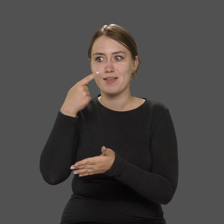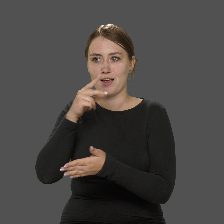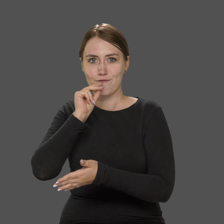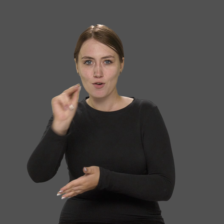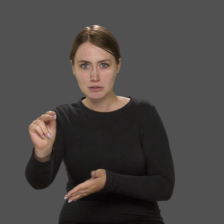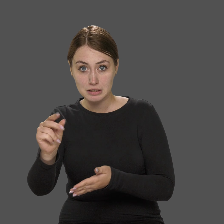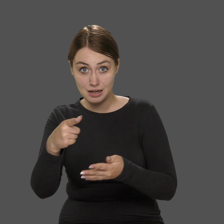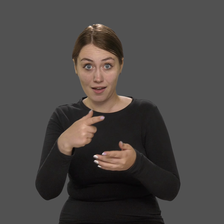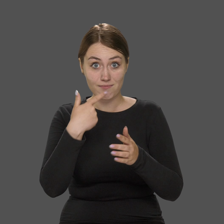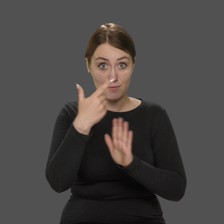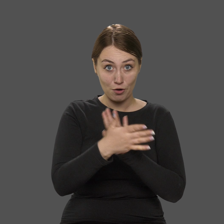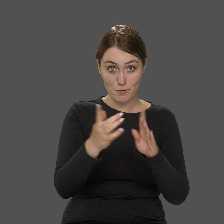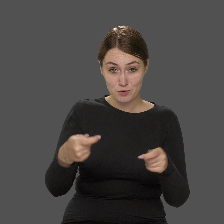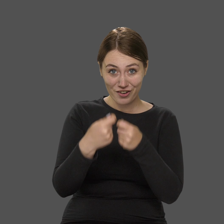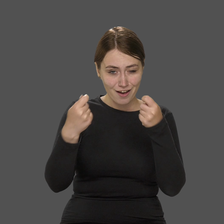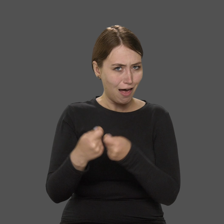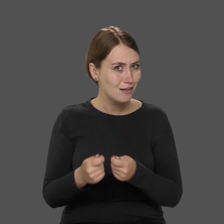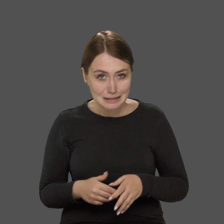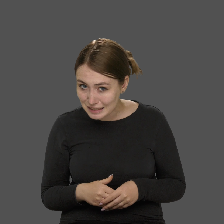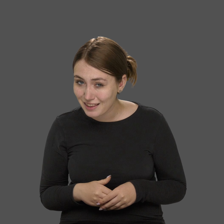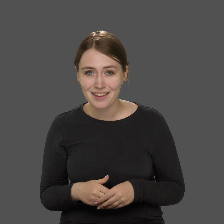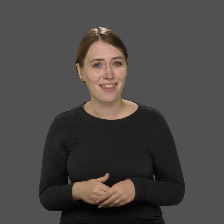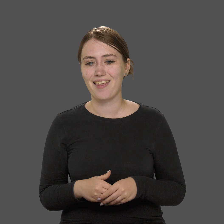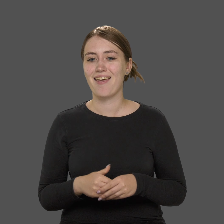of linguistic competence in spoken languages,